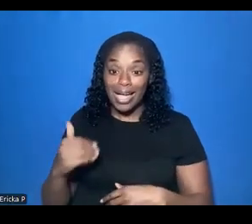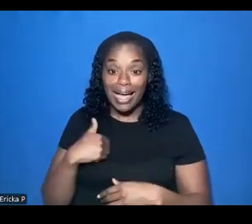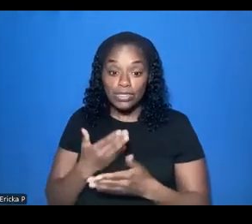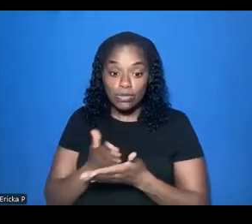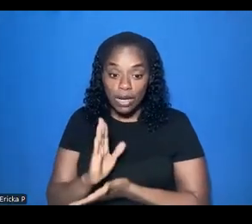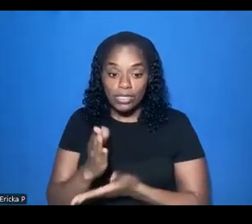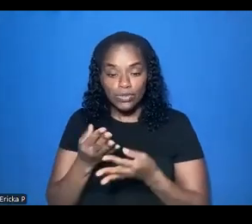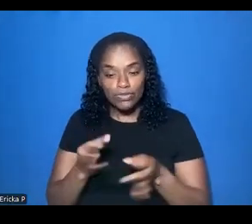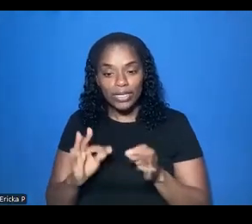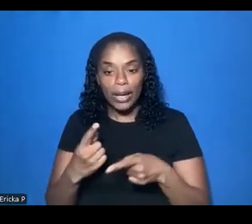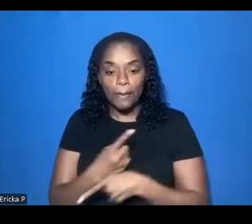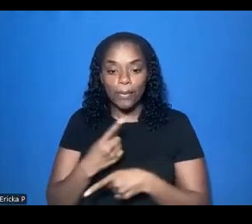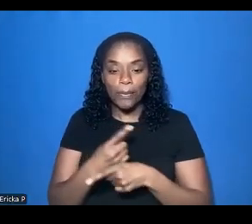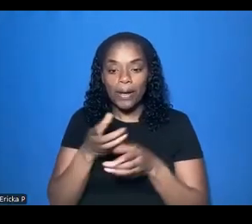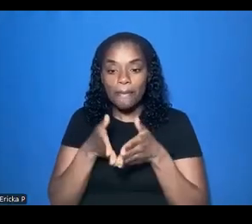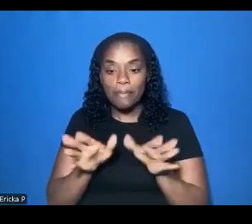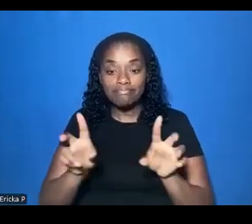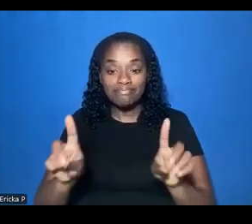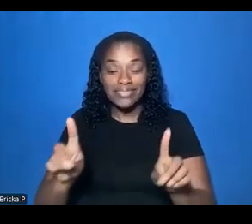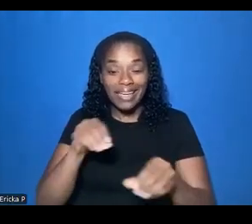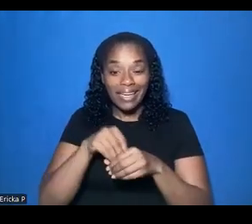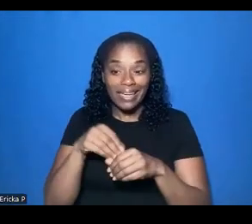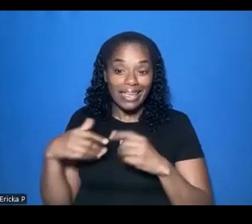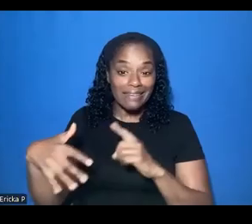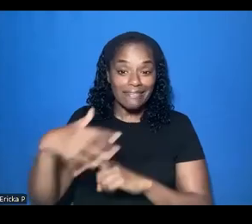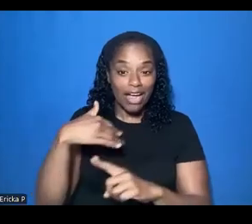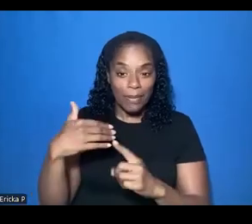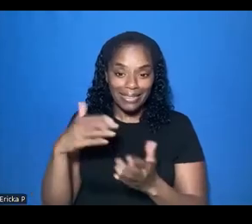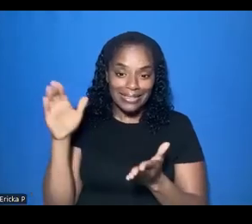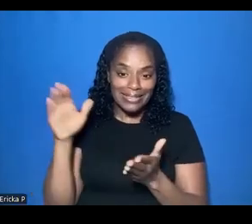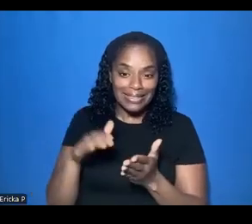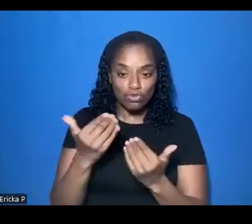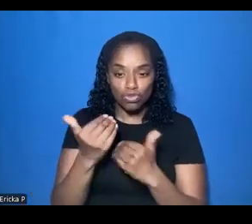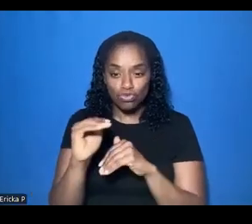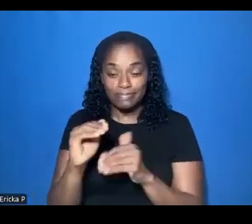Public Education in the least restrictive environment, meaning they have to